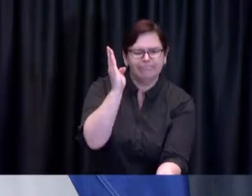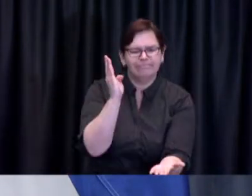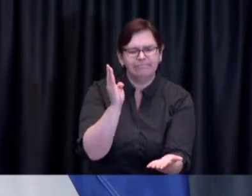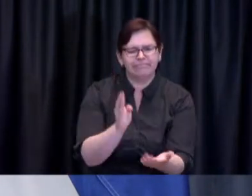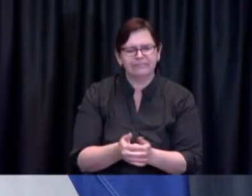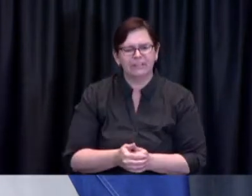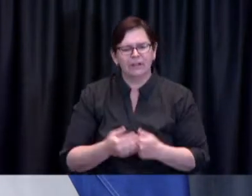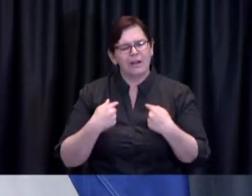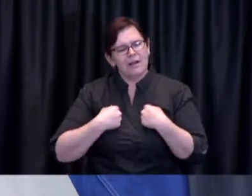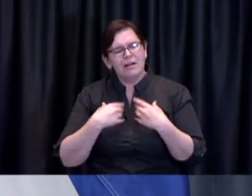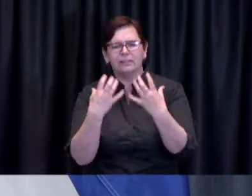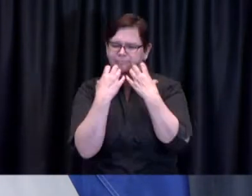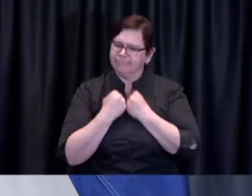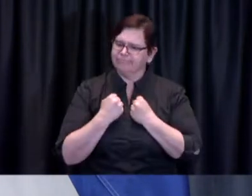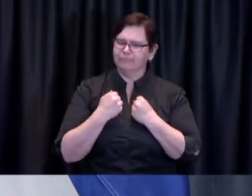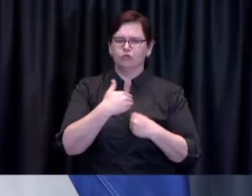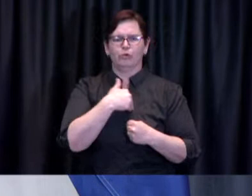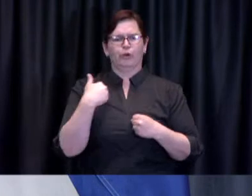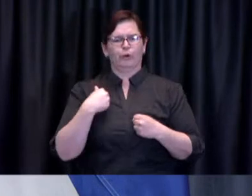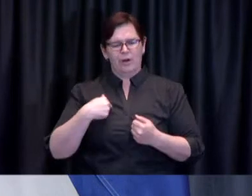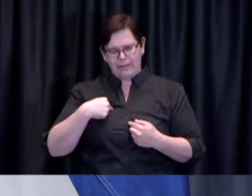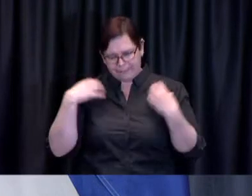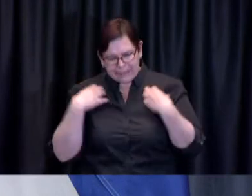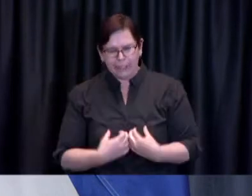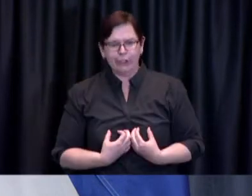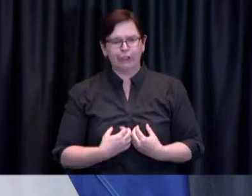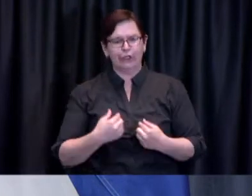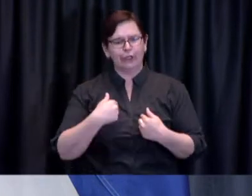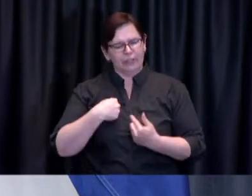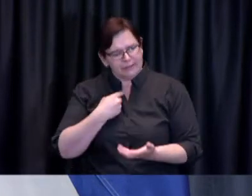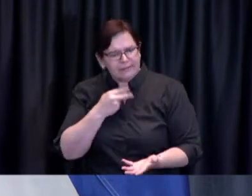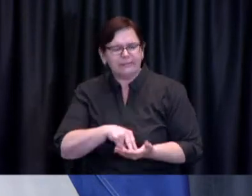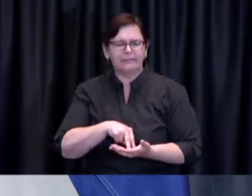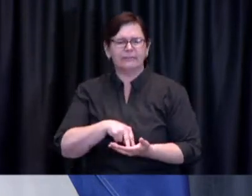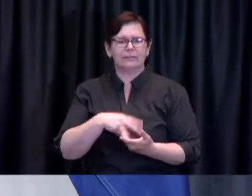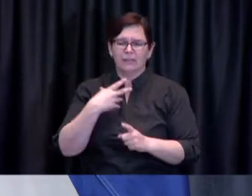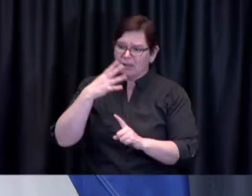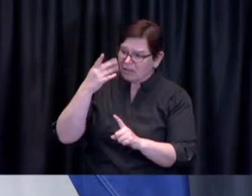with communities when they are victims of hate and to make it clear that we do not tolerate that here